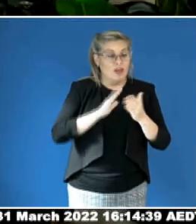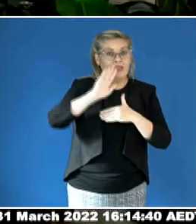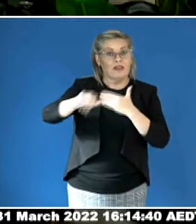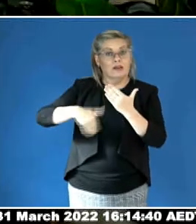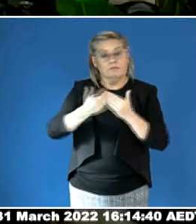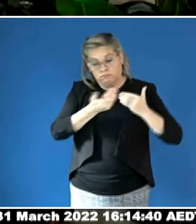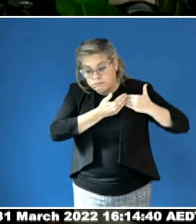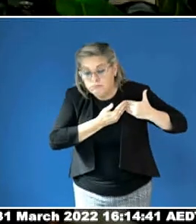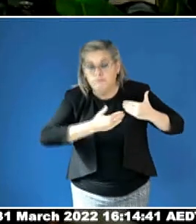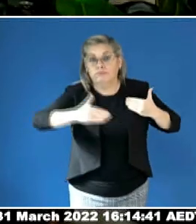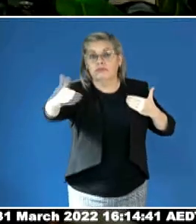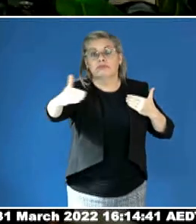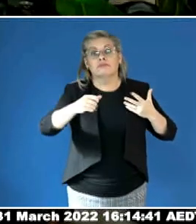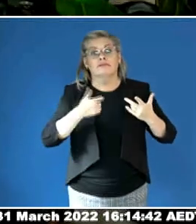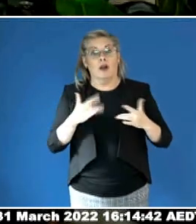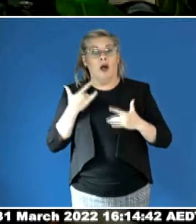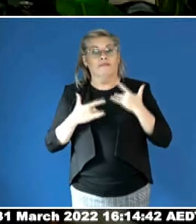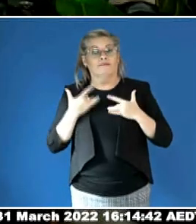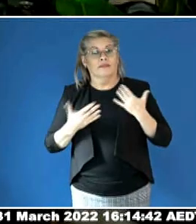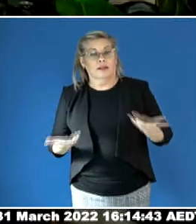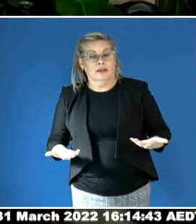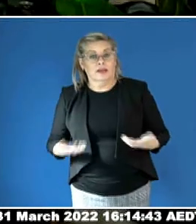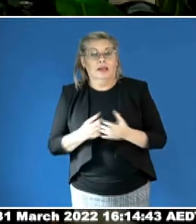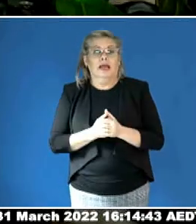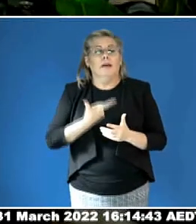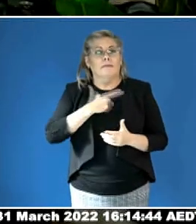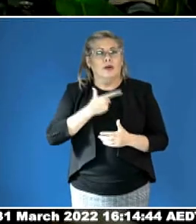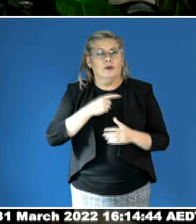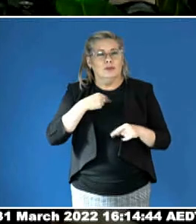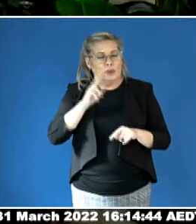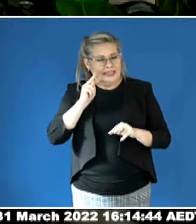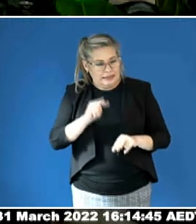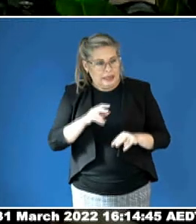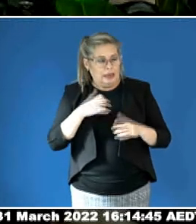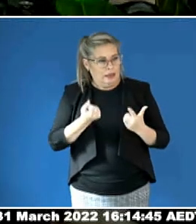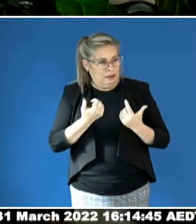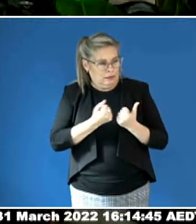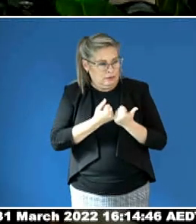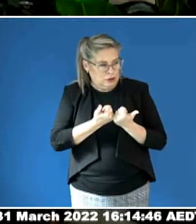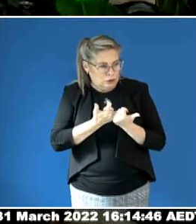trauma that we are seeing because of so many unmet needs amongst our community.